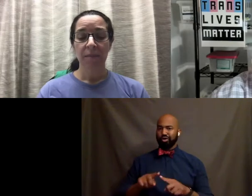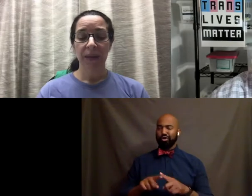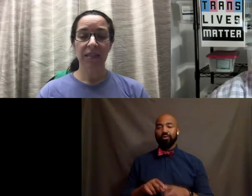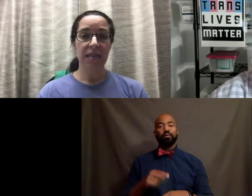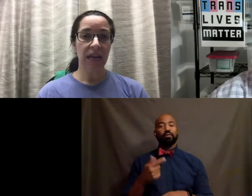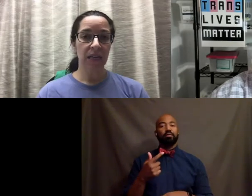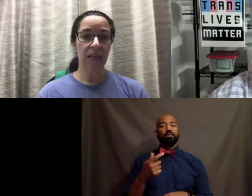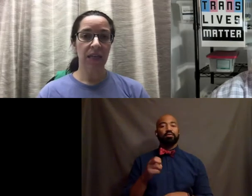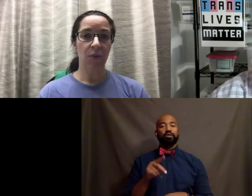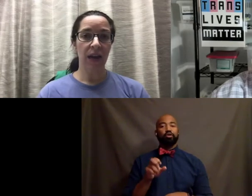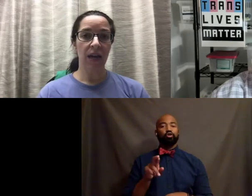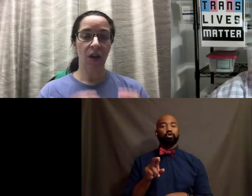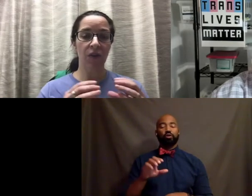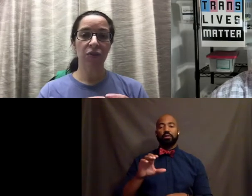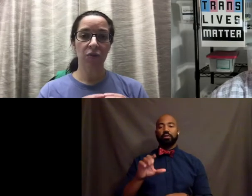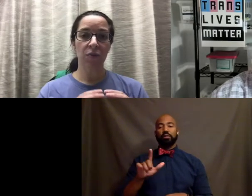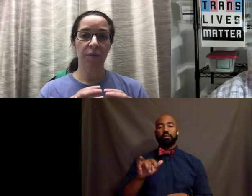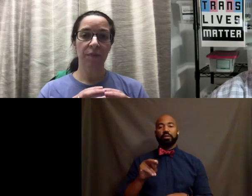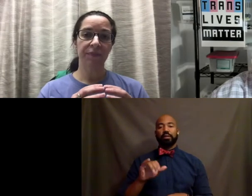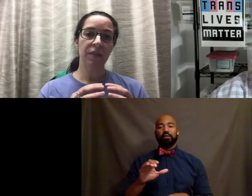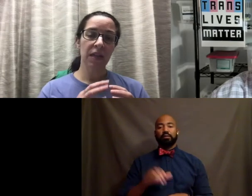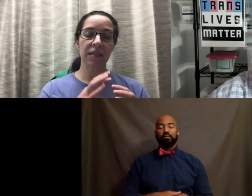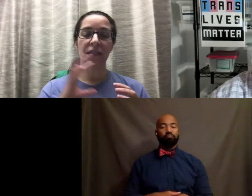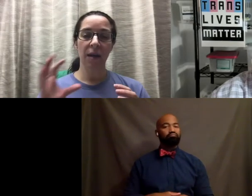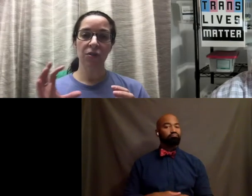because then they would also establish